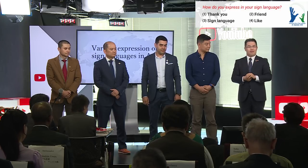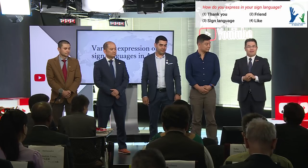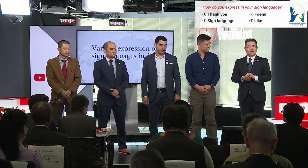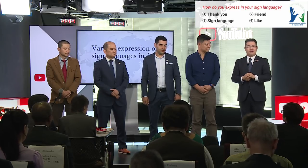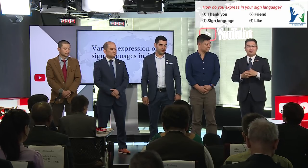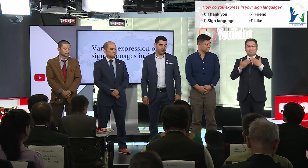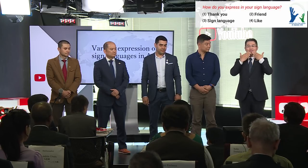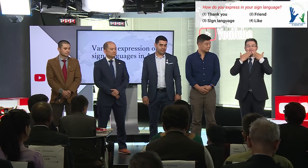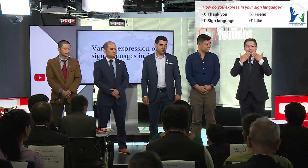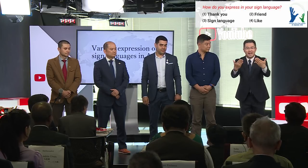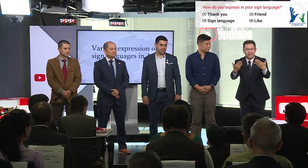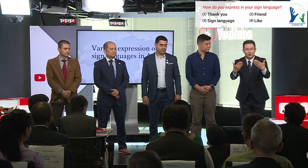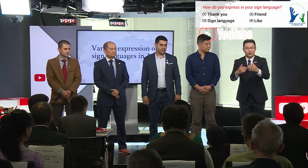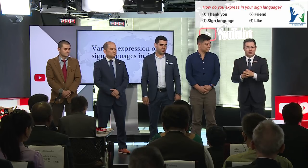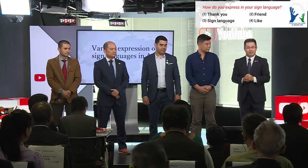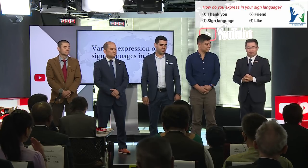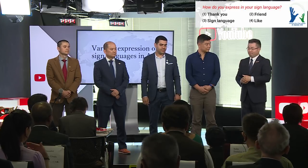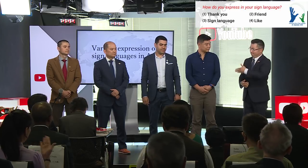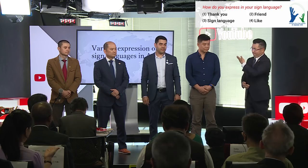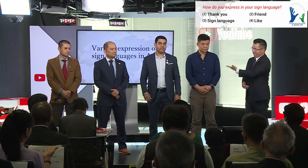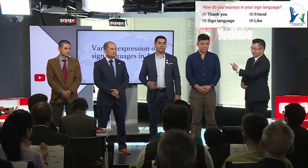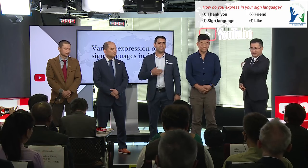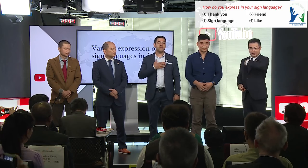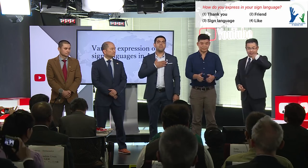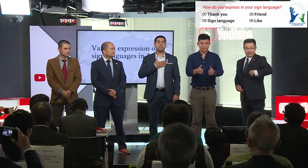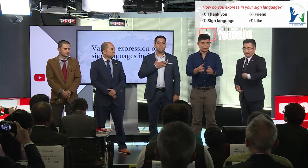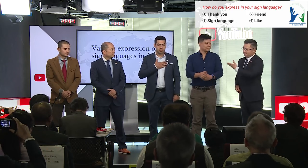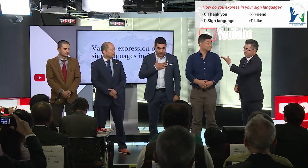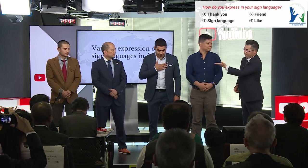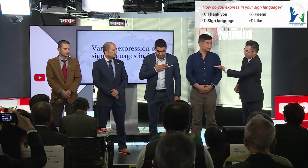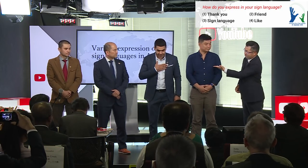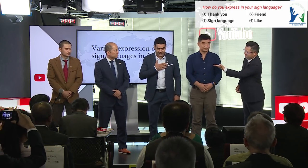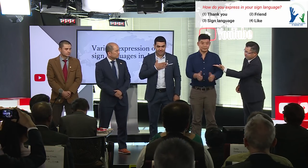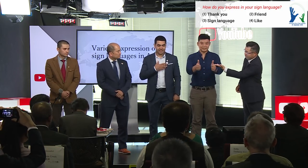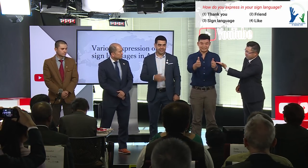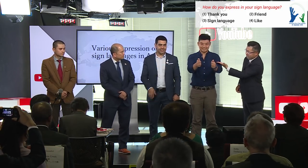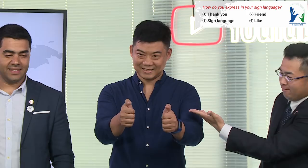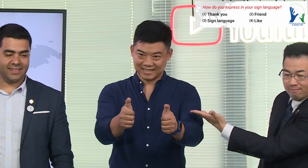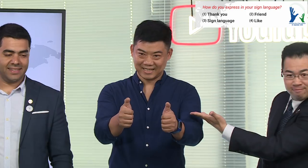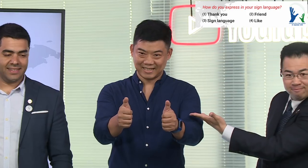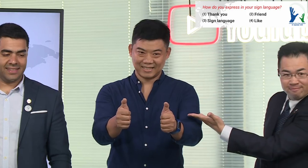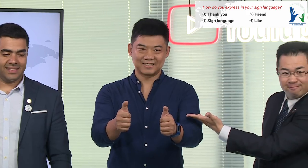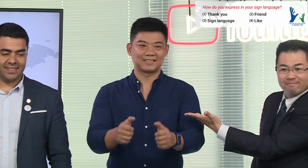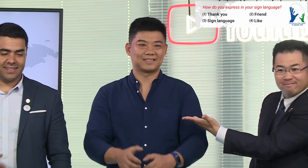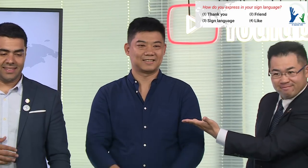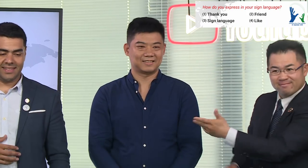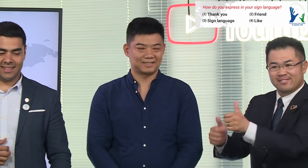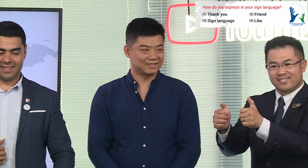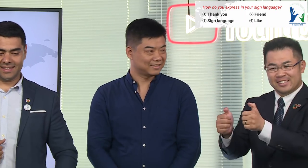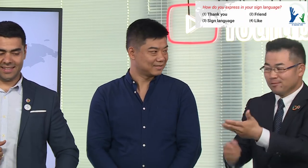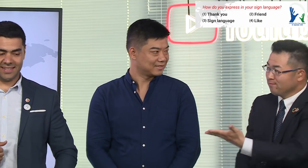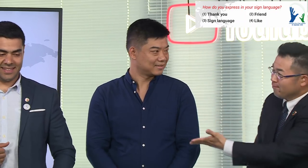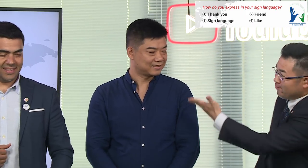Deaf. And, again, we will be asking them the sign -- their country signs for the following words.